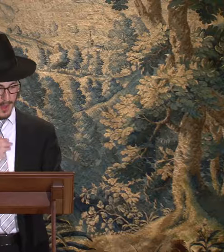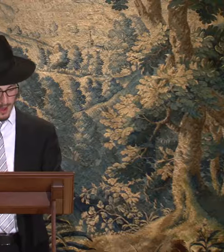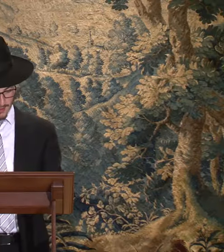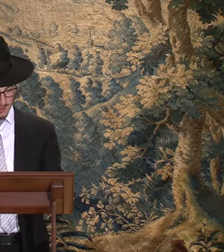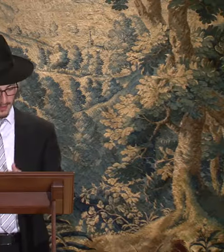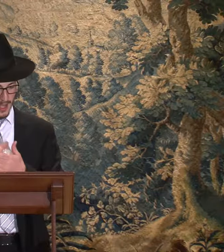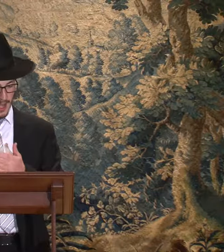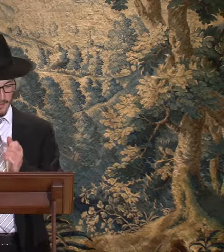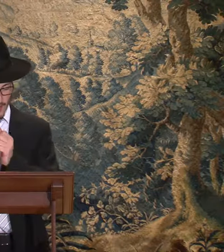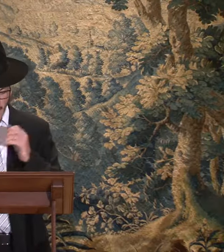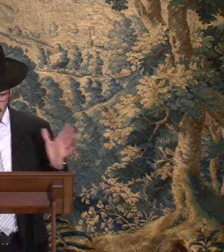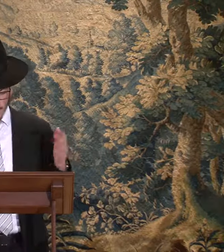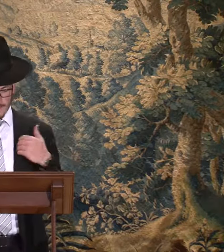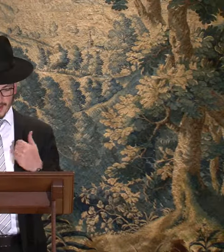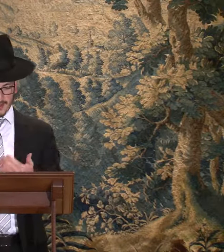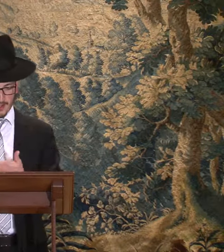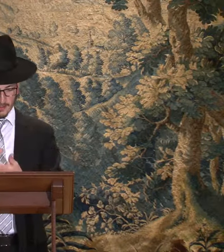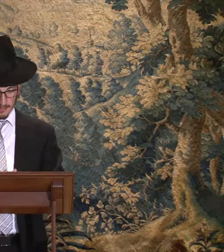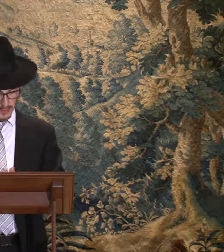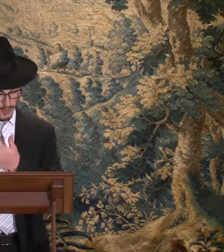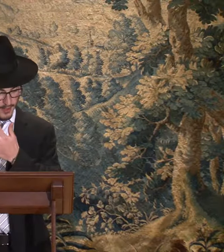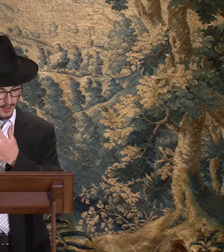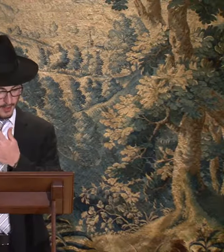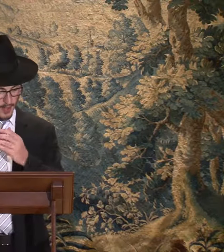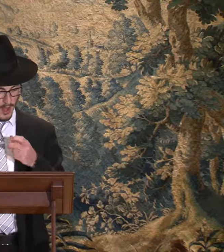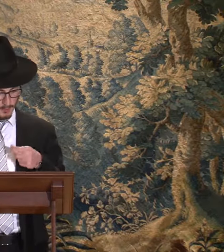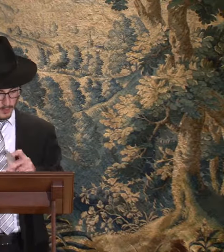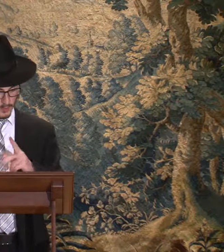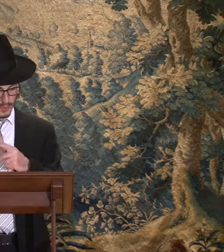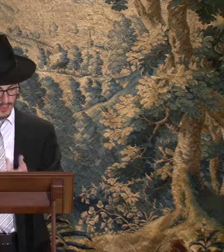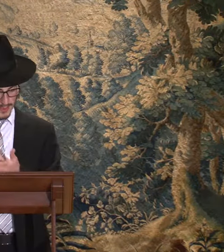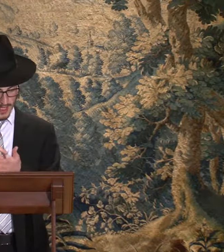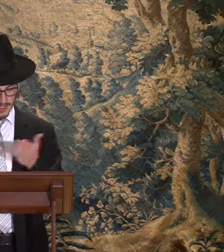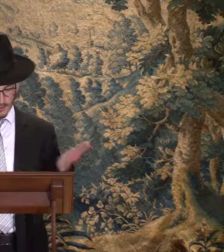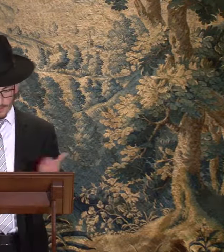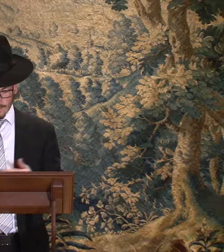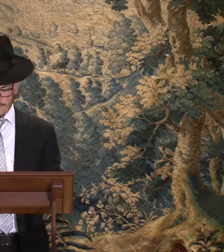is no doubt in my mind, that without having had this exceptional opportunity